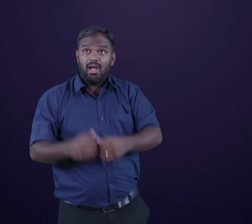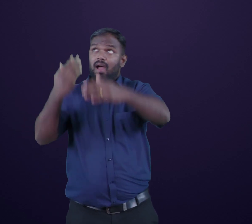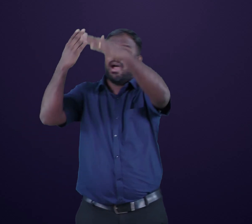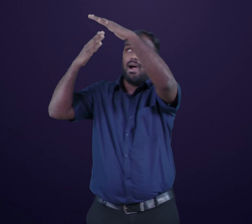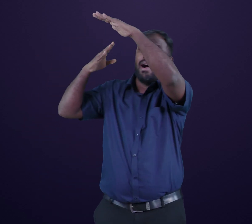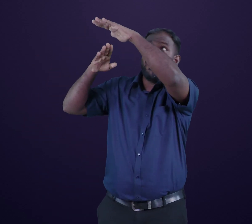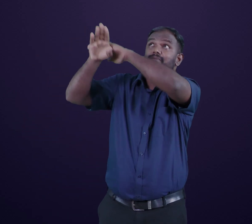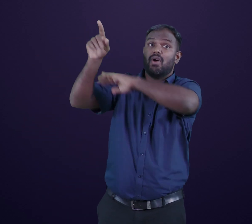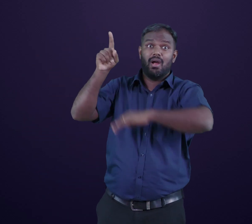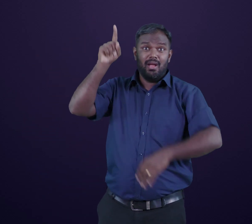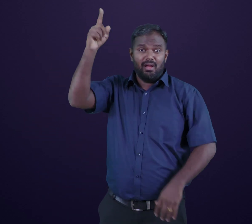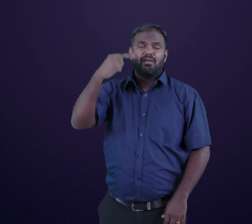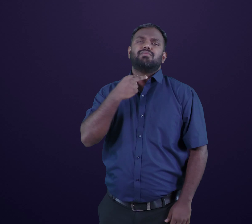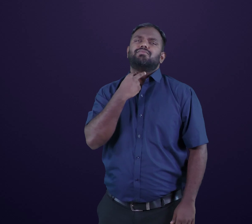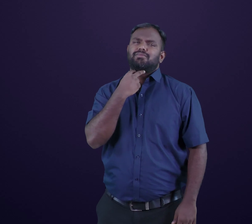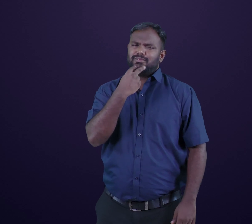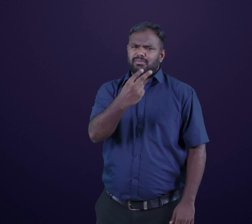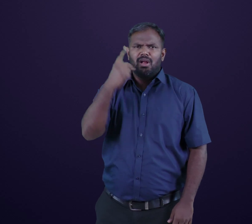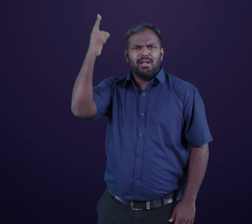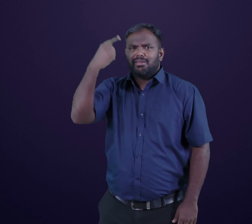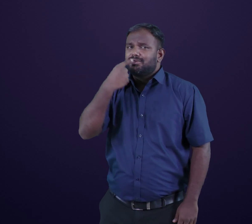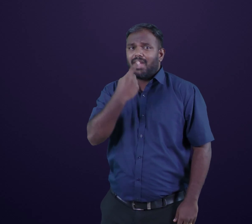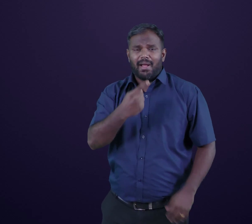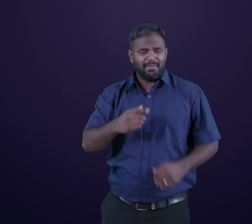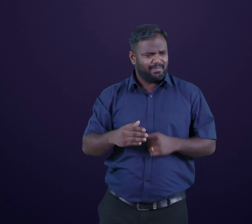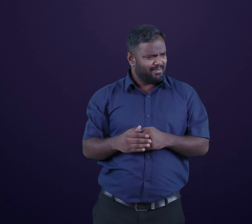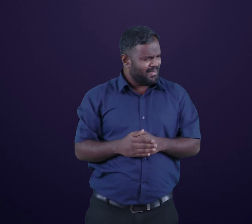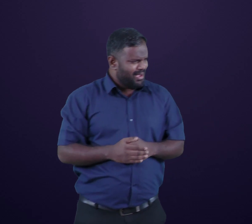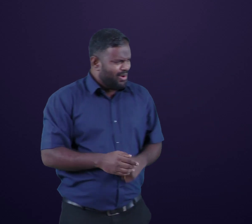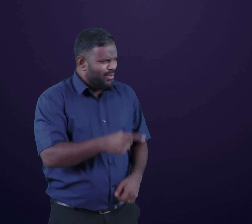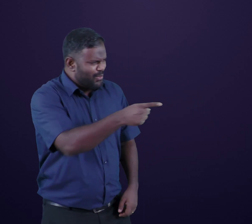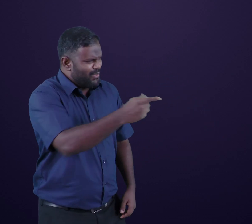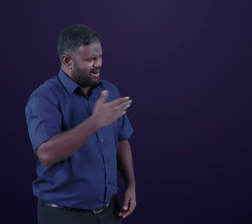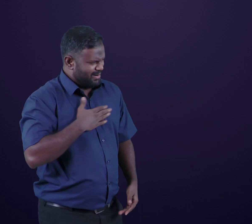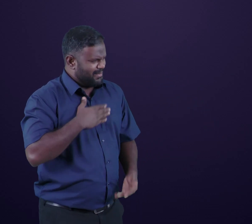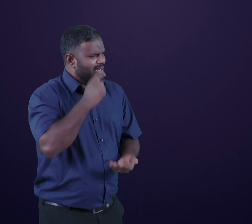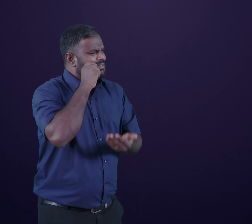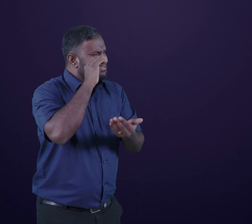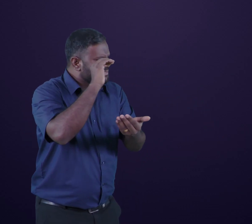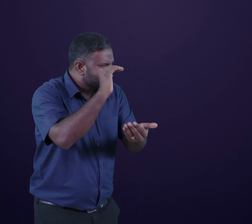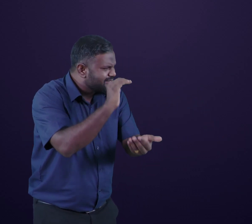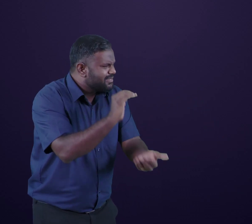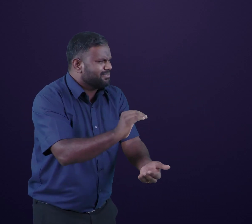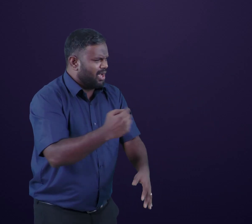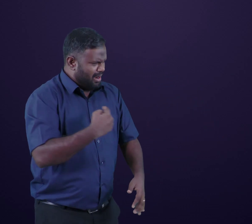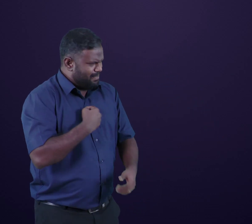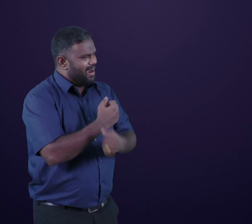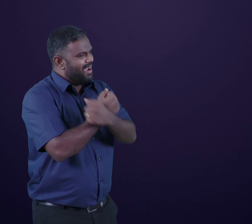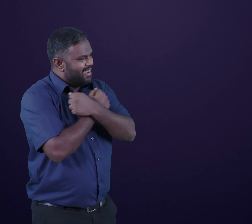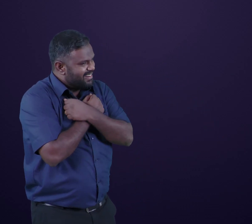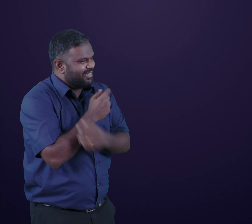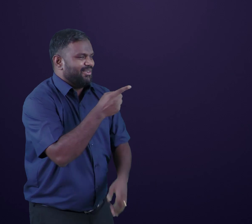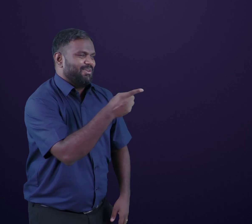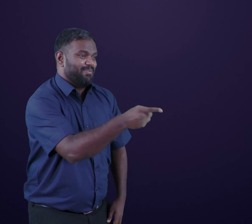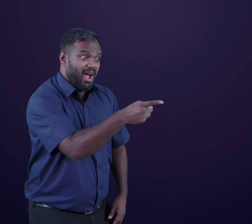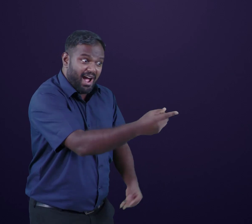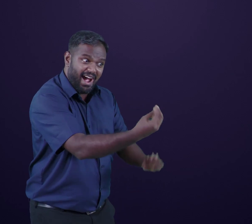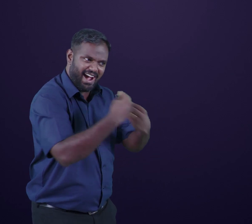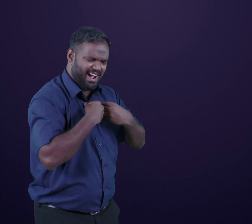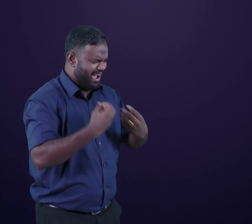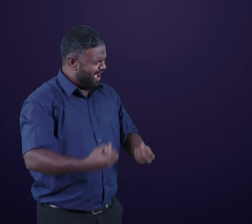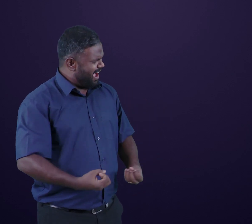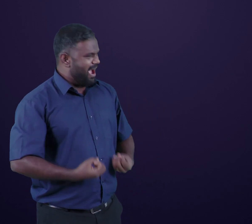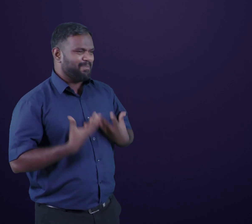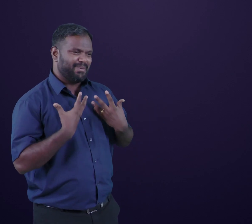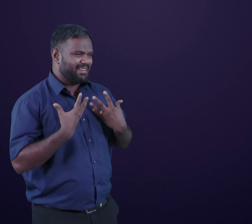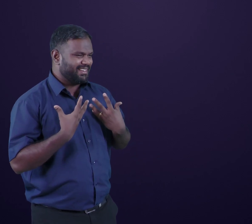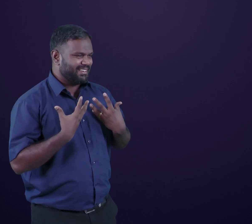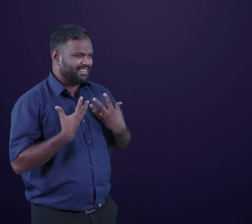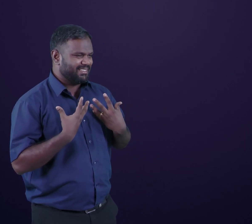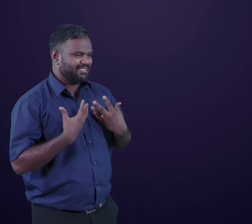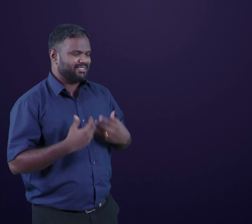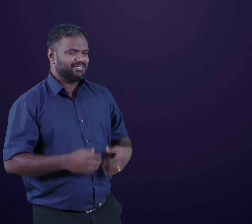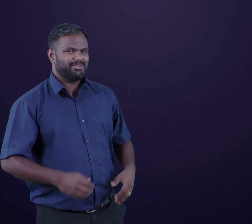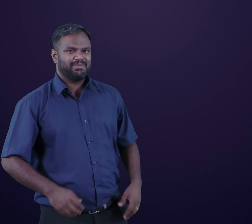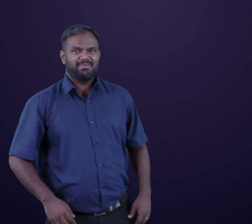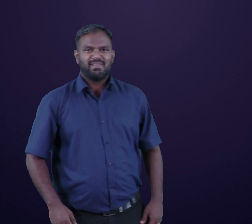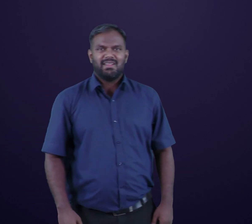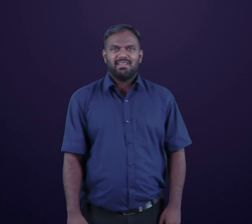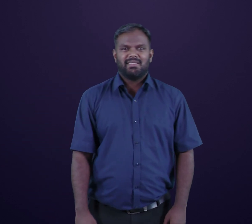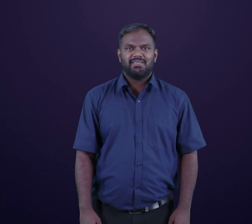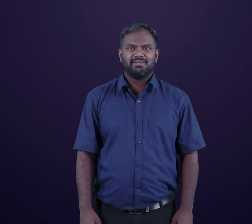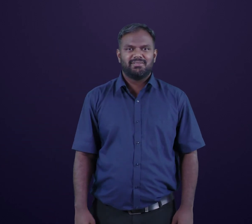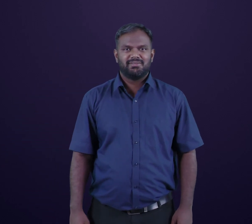A voice came from heaven and said, “You are my Son and I love you. I am very pleased with you.”